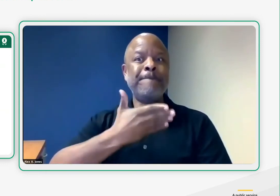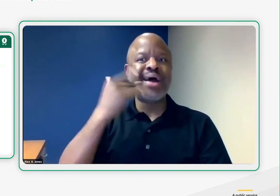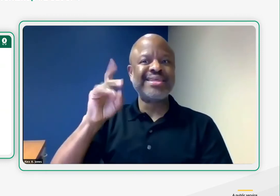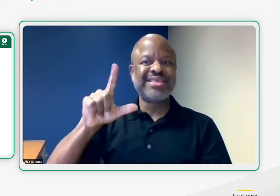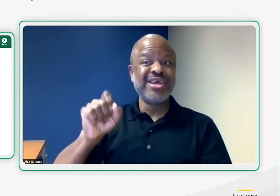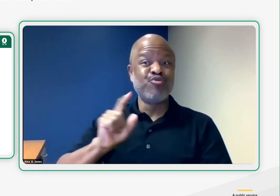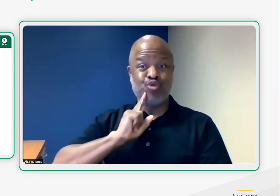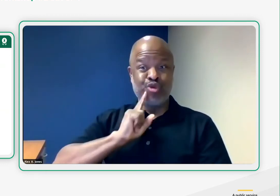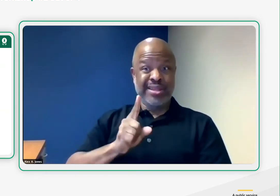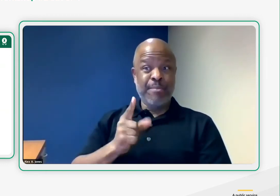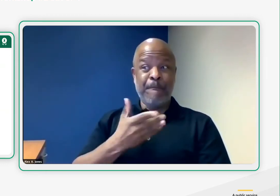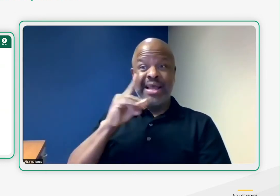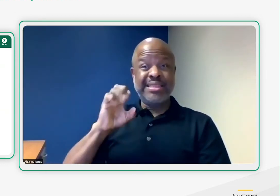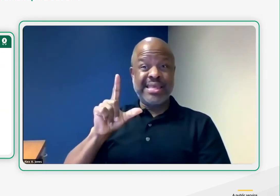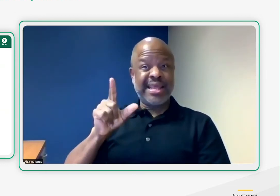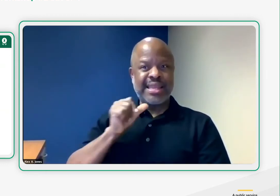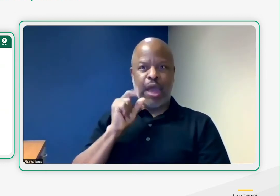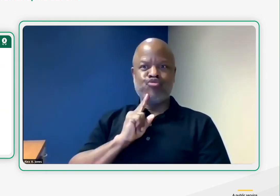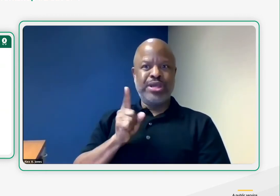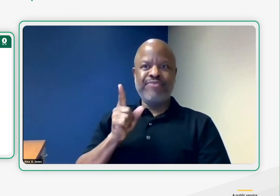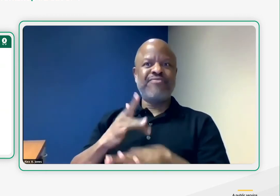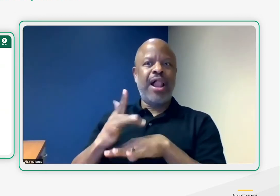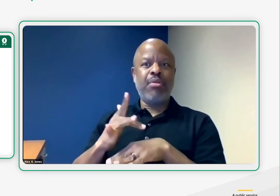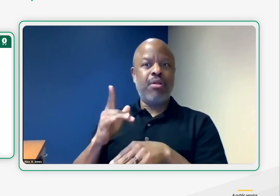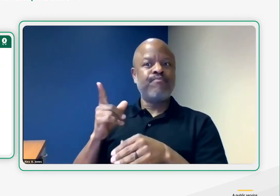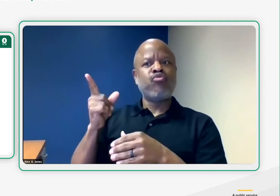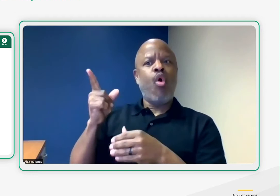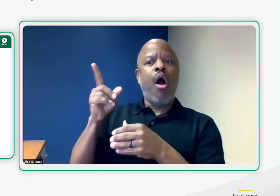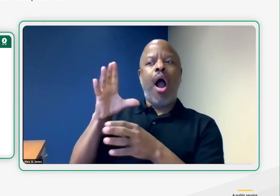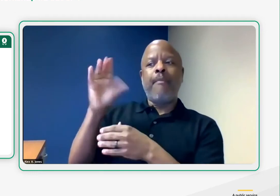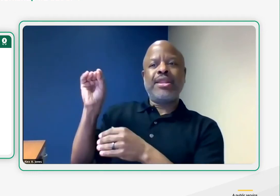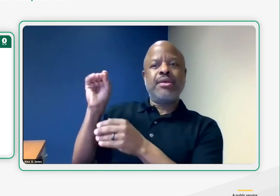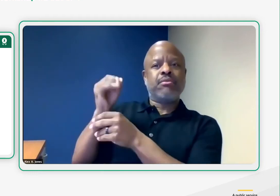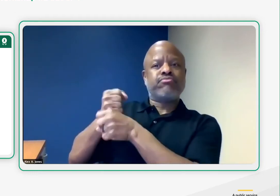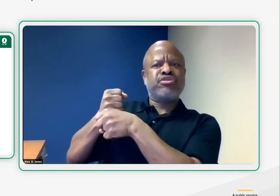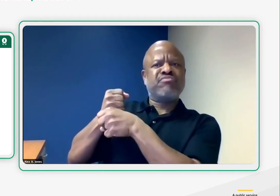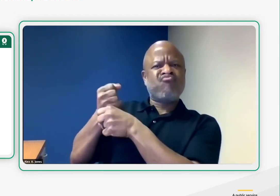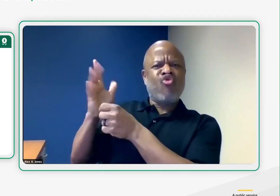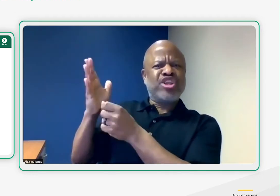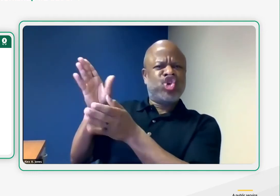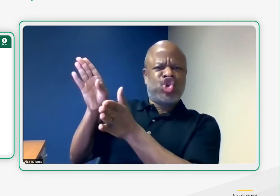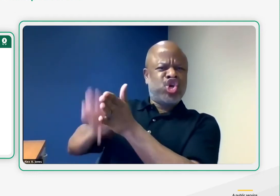the best deal, but really the best deal isn't always the decision that we're making.